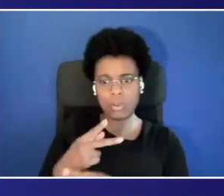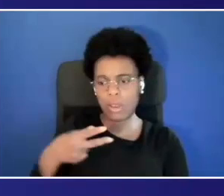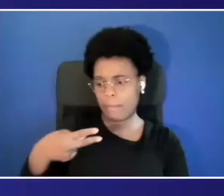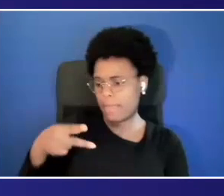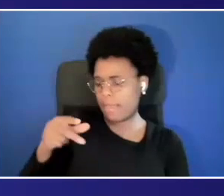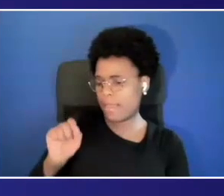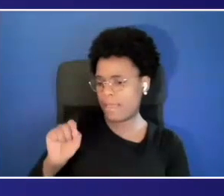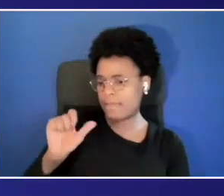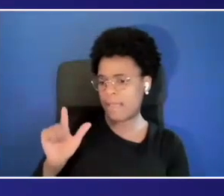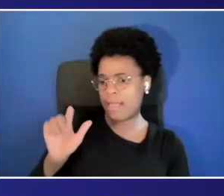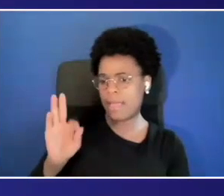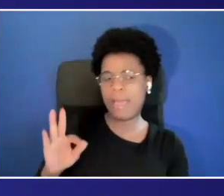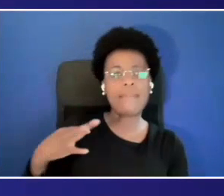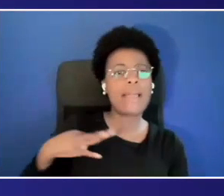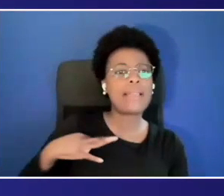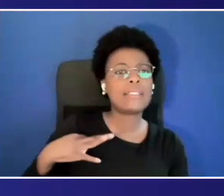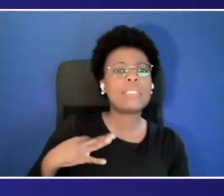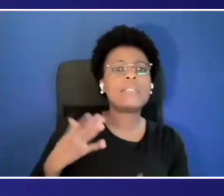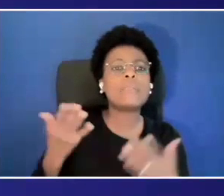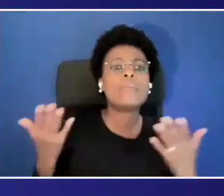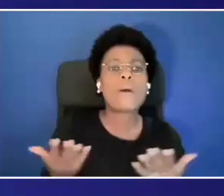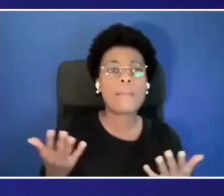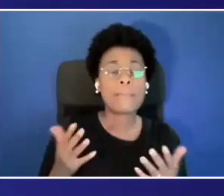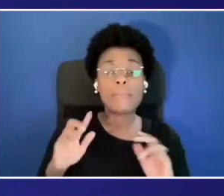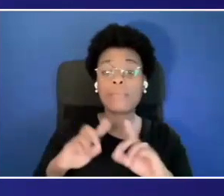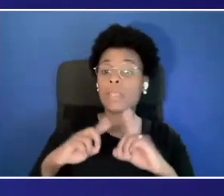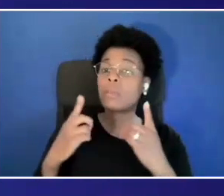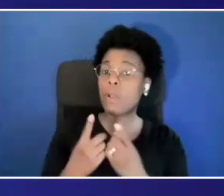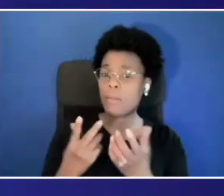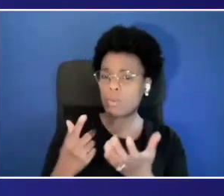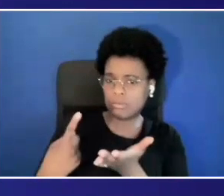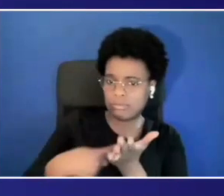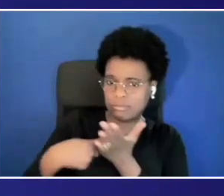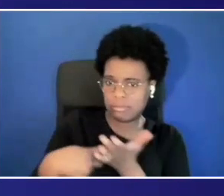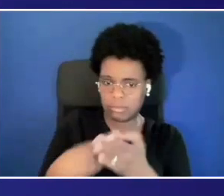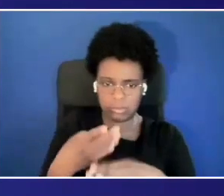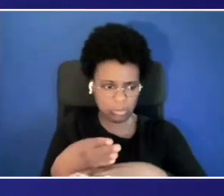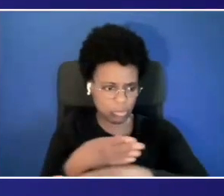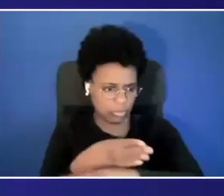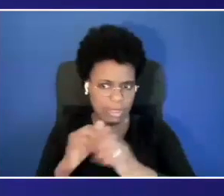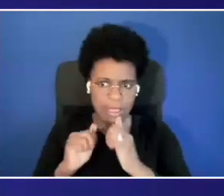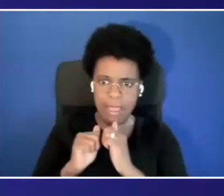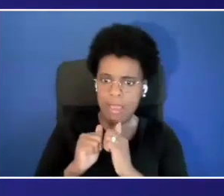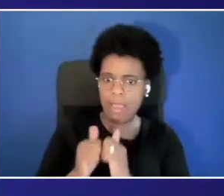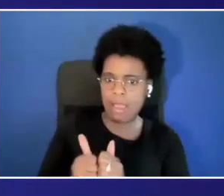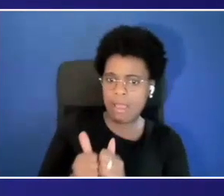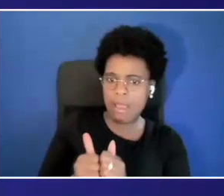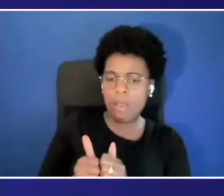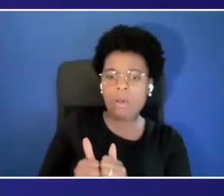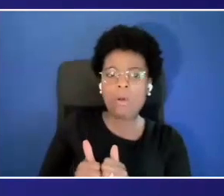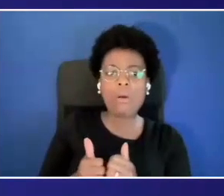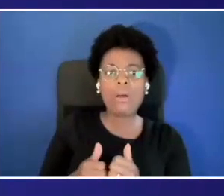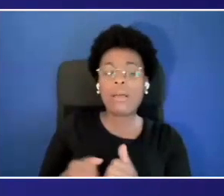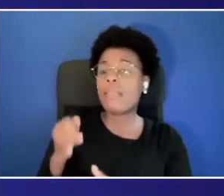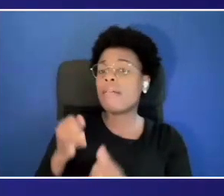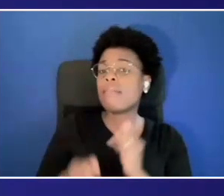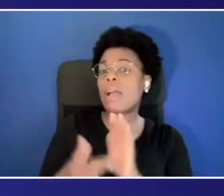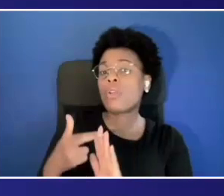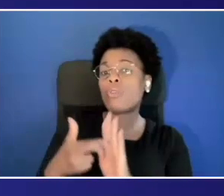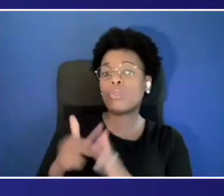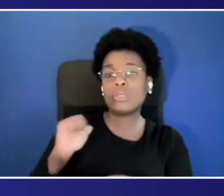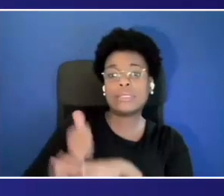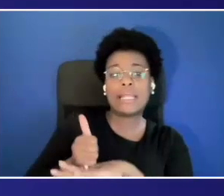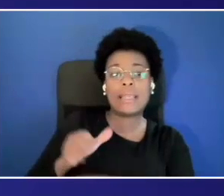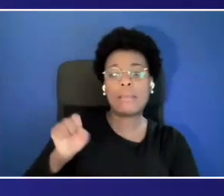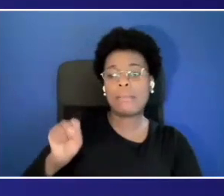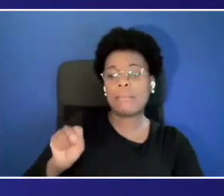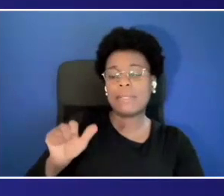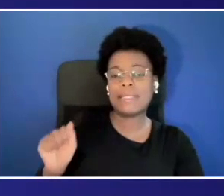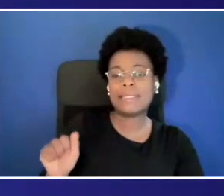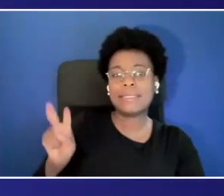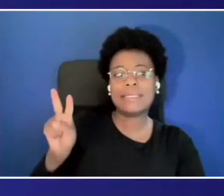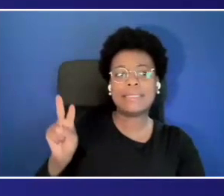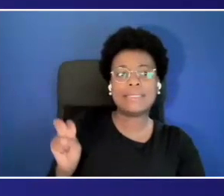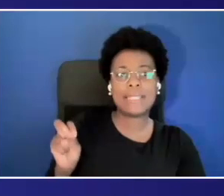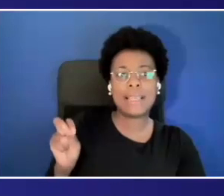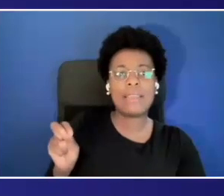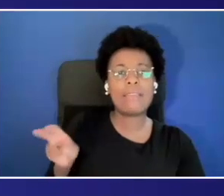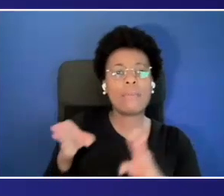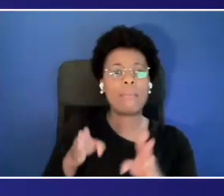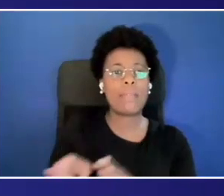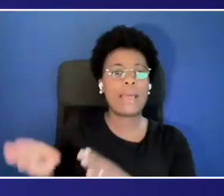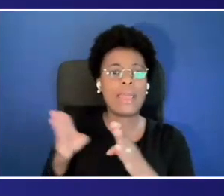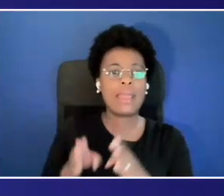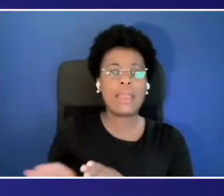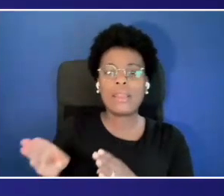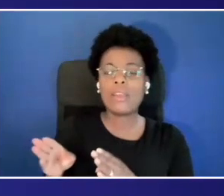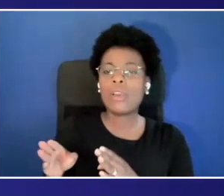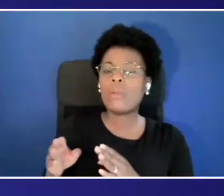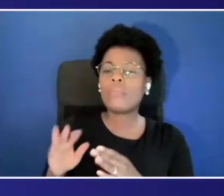On repayment plans, the department would like to discuss those improvements included in the final rule, establishing the save or saving on a viable education repayment plan around family size and other provisions.